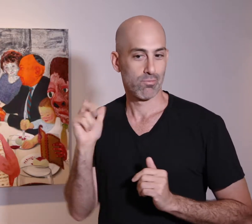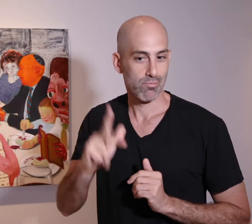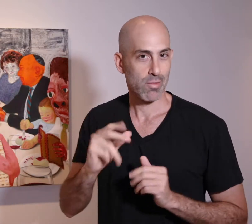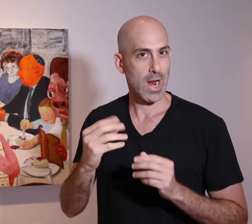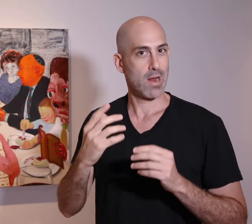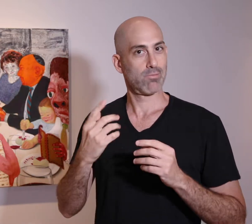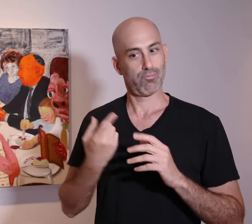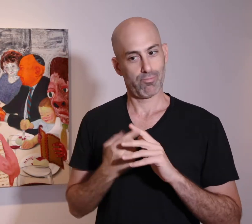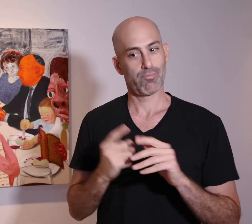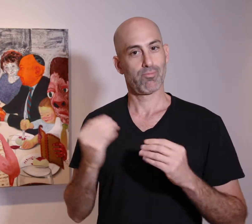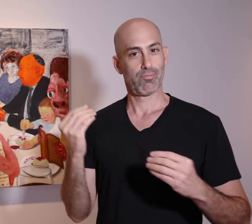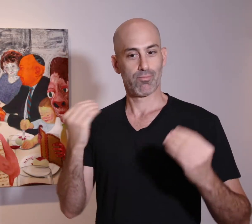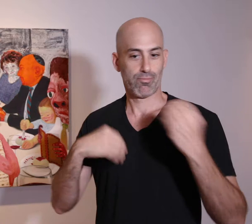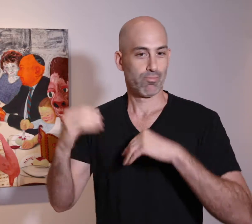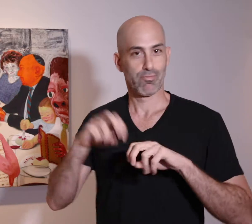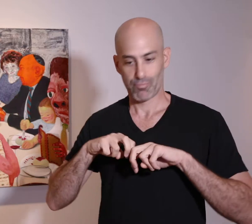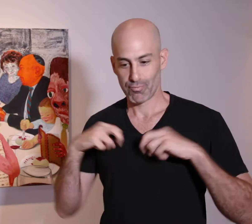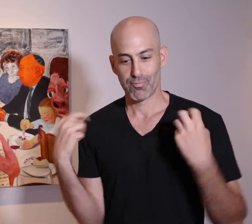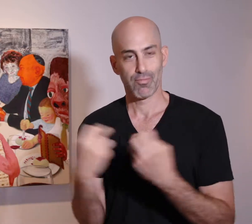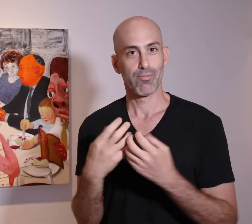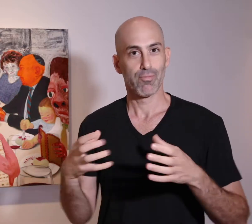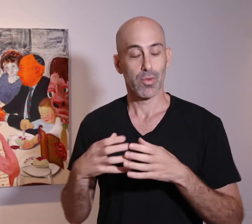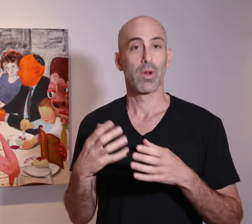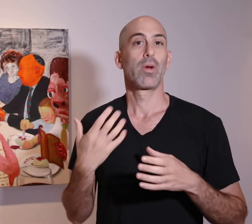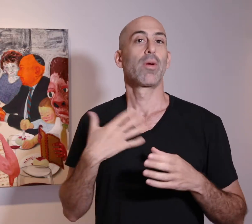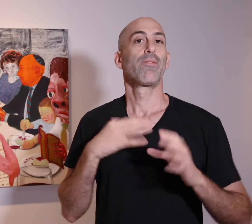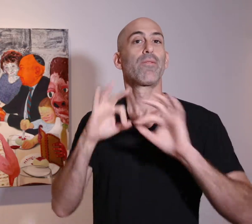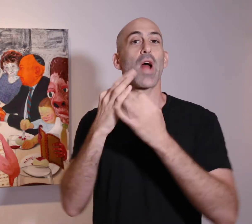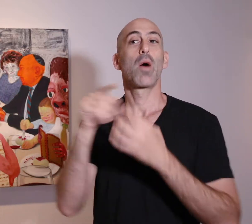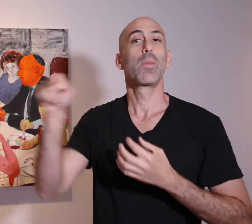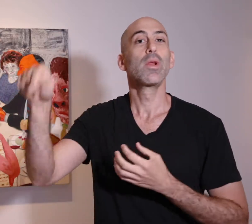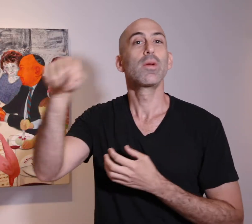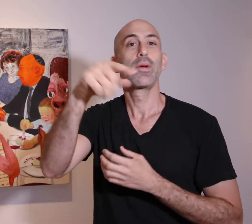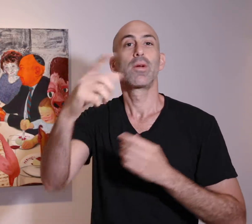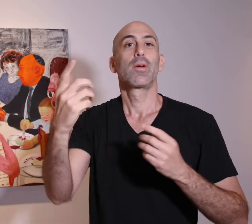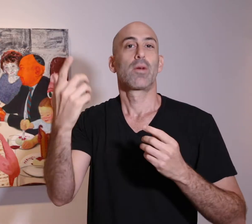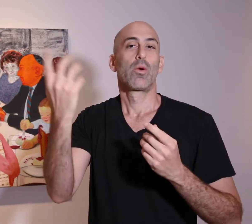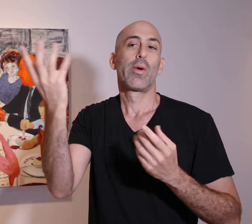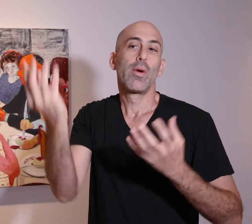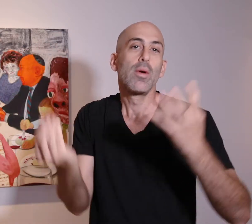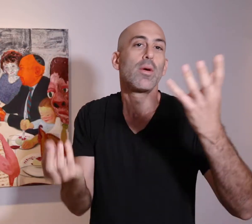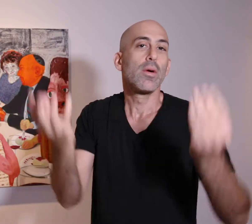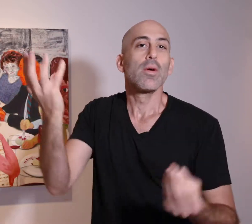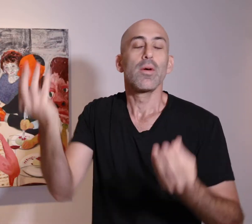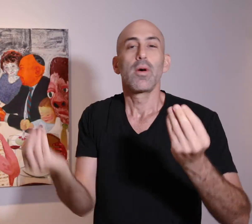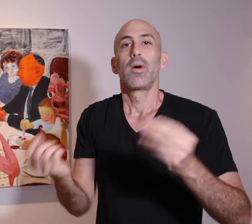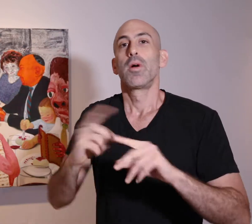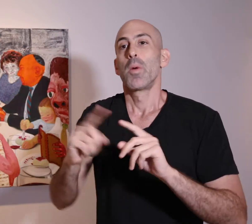and to bring us together for that meal. Various members of my family have passed away over the years,